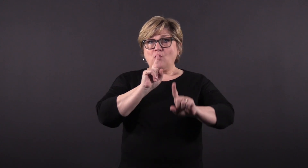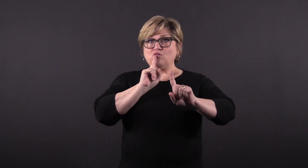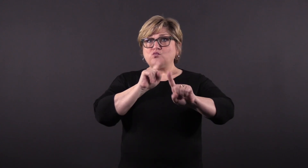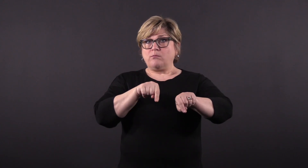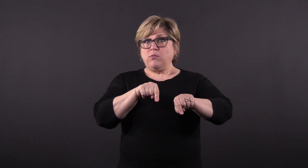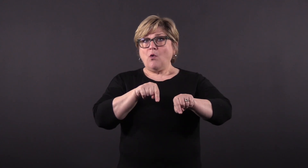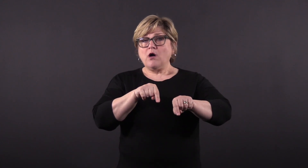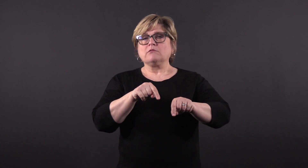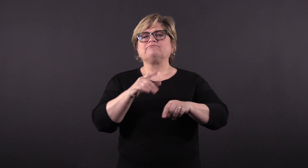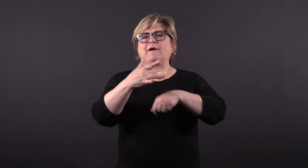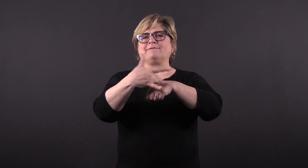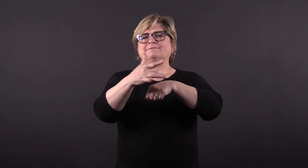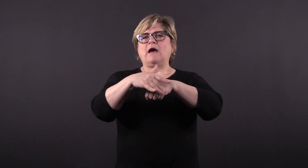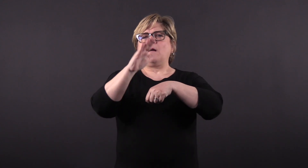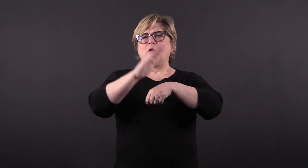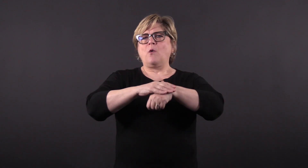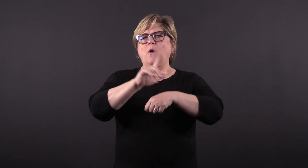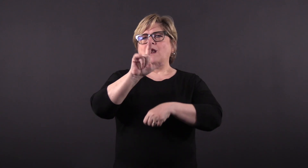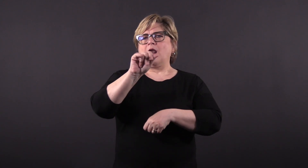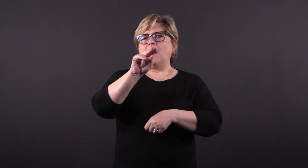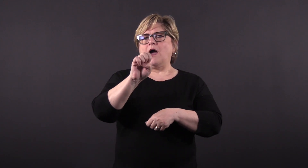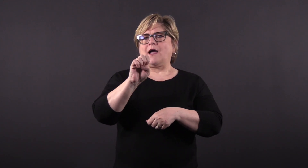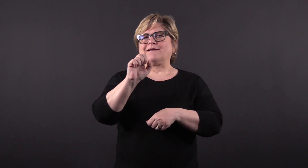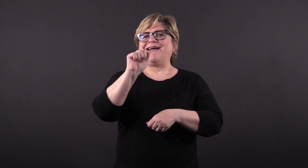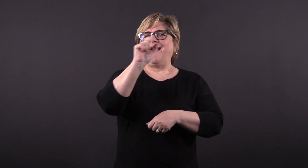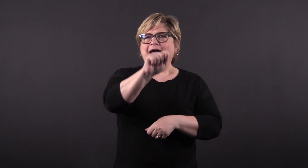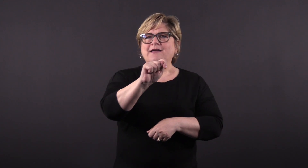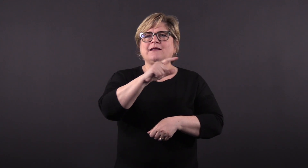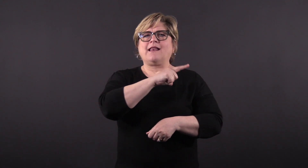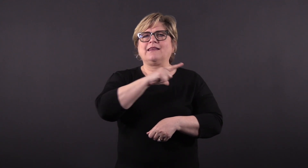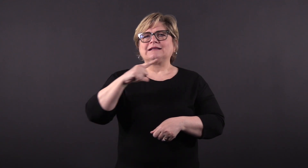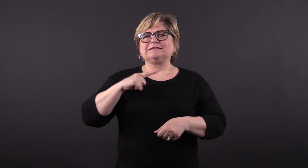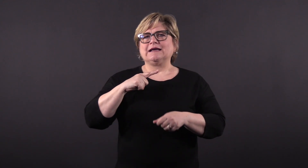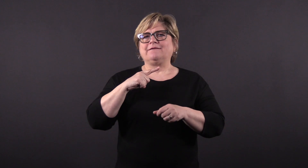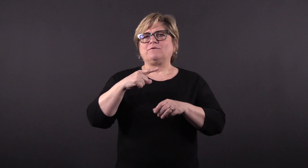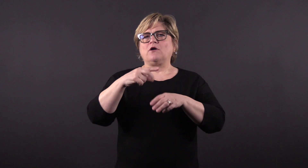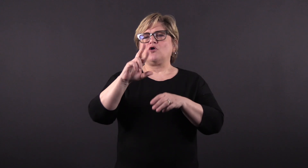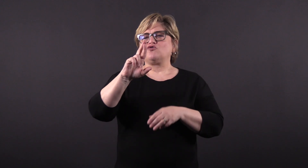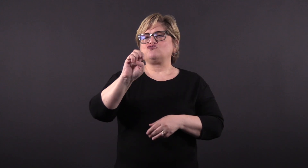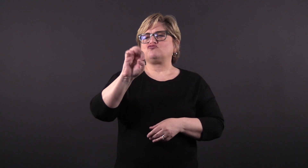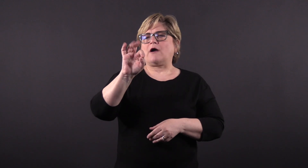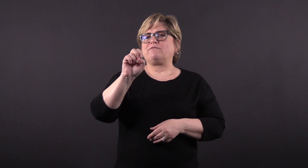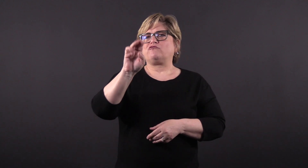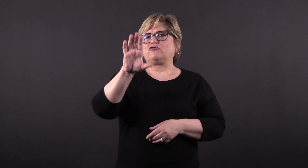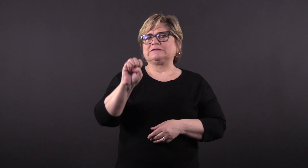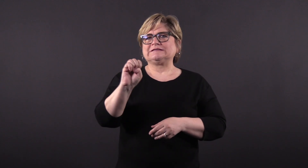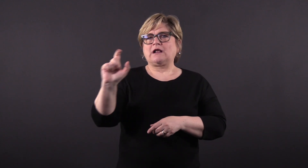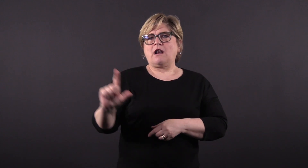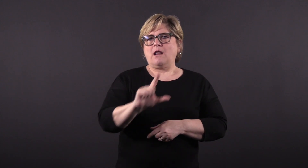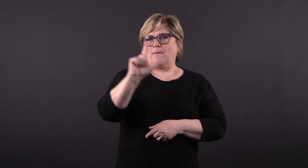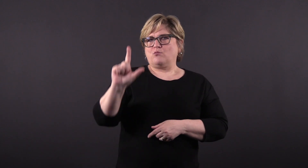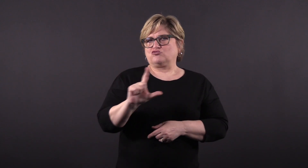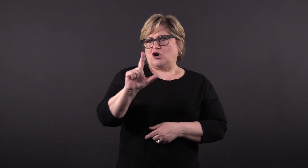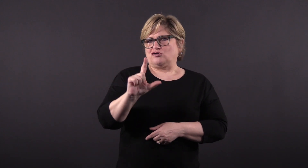The report is available online at the Legislative Reference Library.